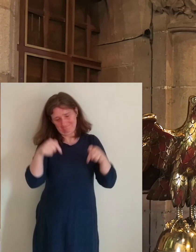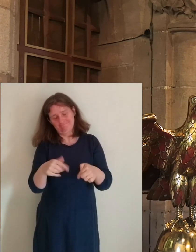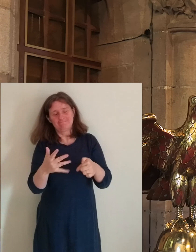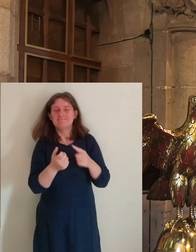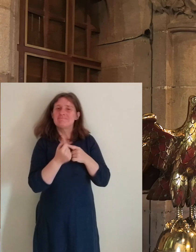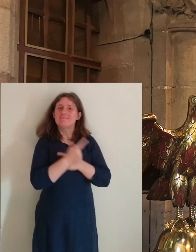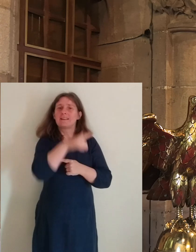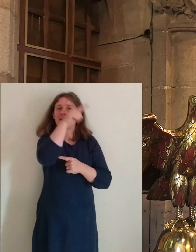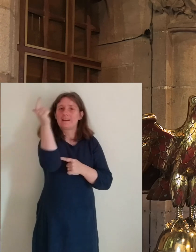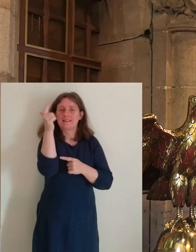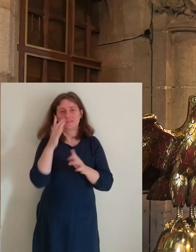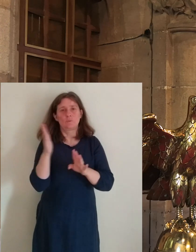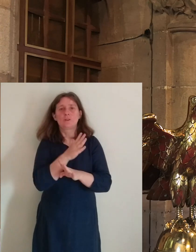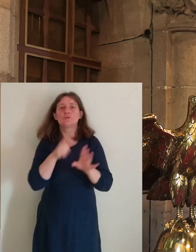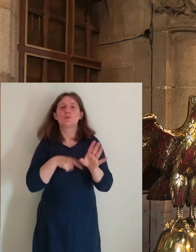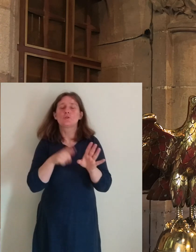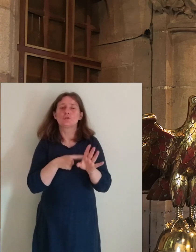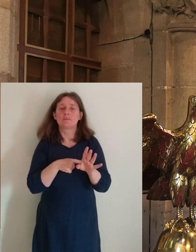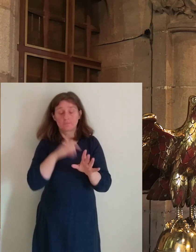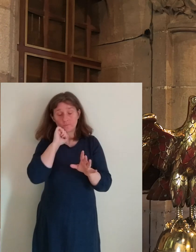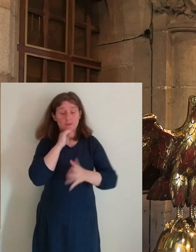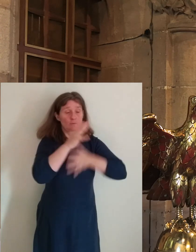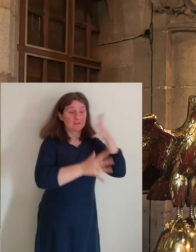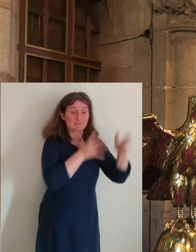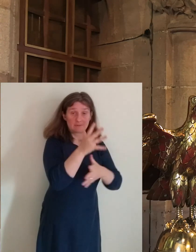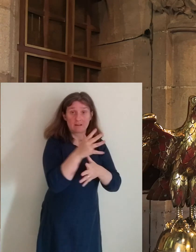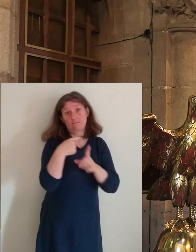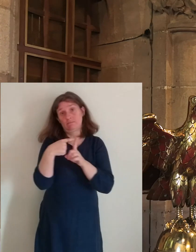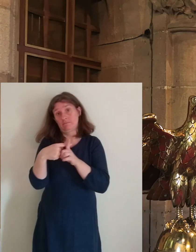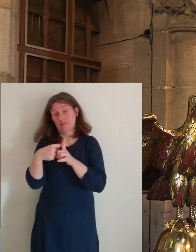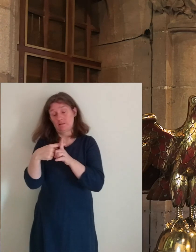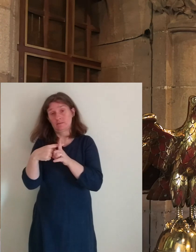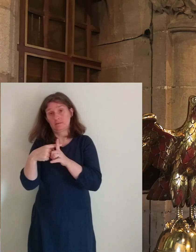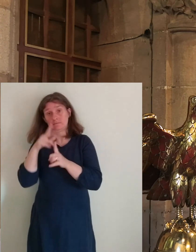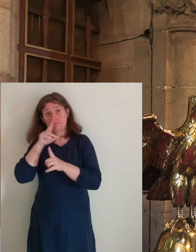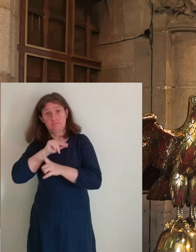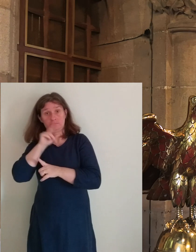Our service today will be presented both in English and in British Sign Language. We have